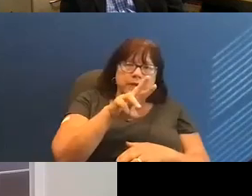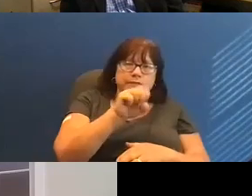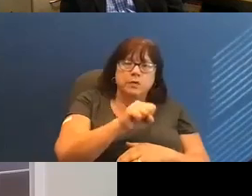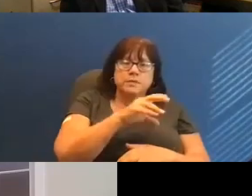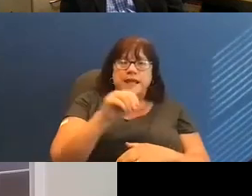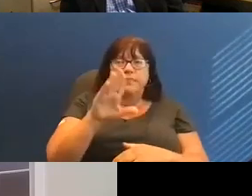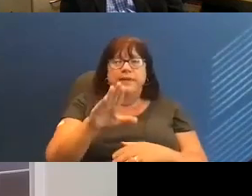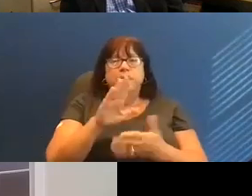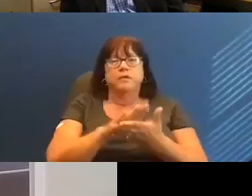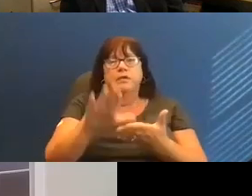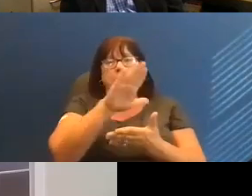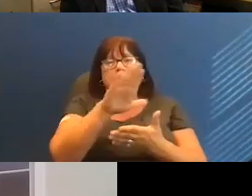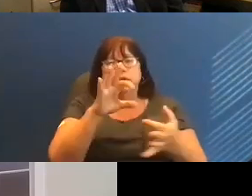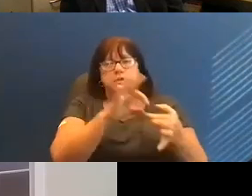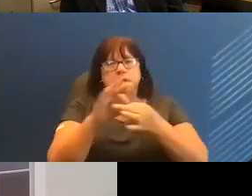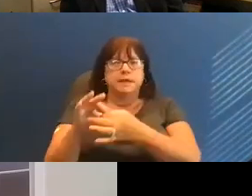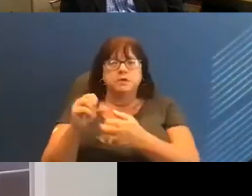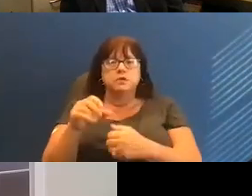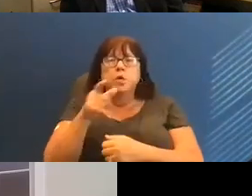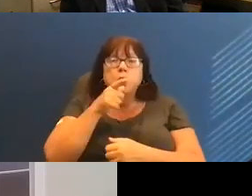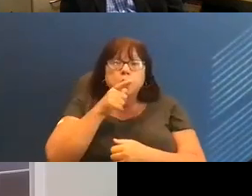see who's used it and whether they found it useful, that's a really great resource.